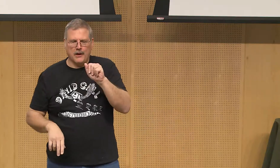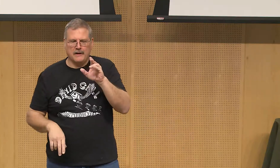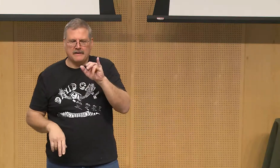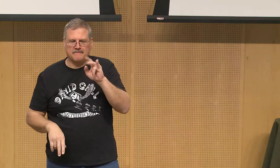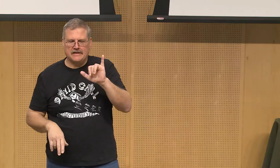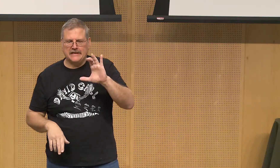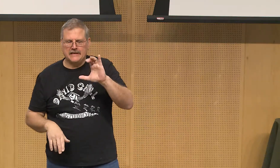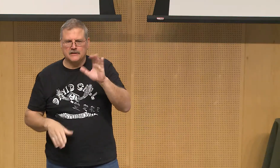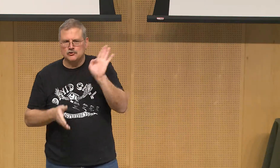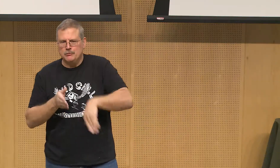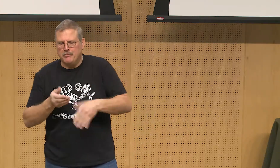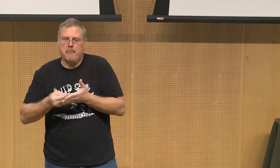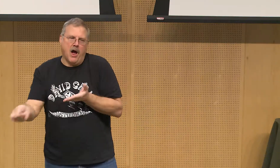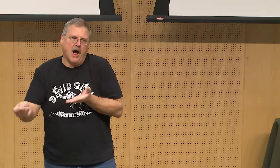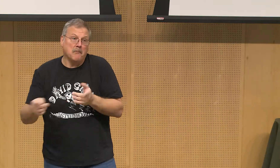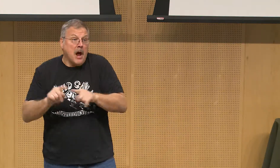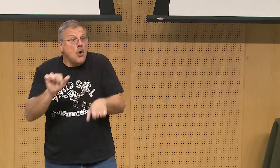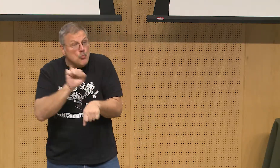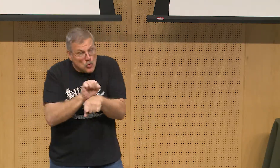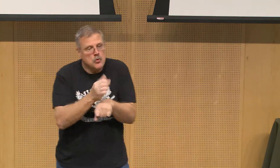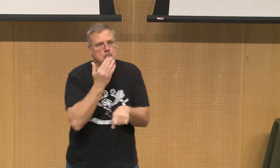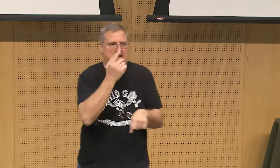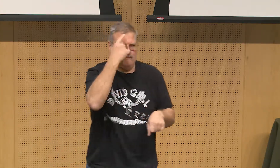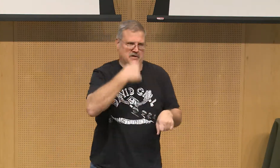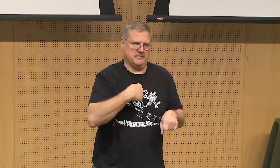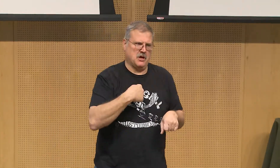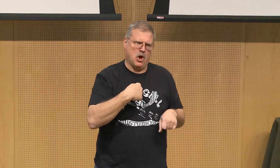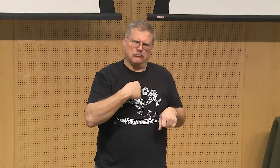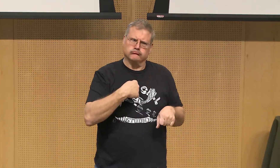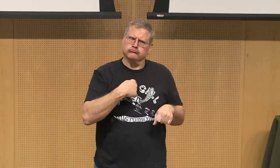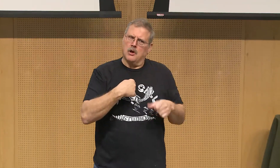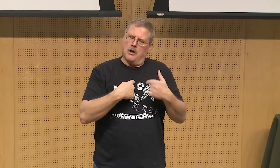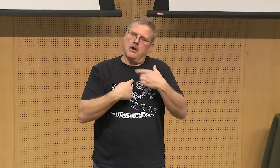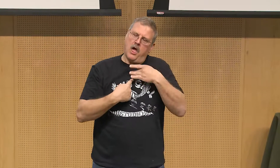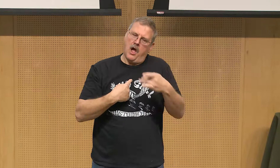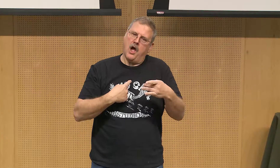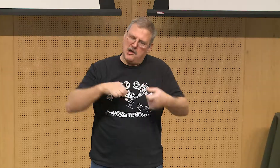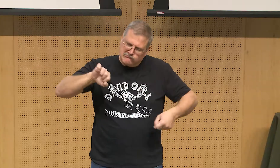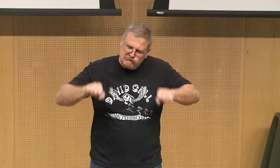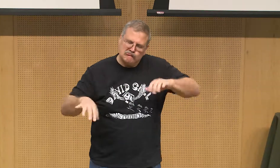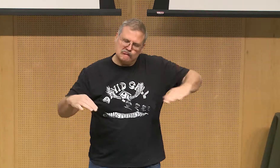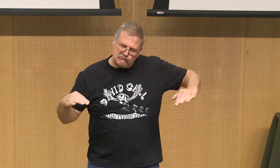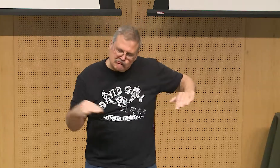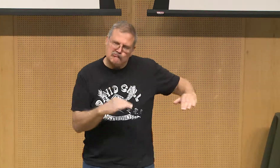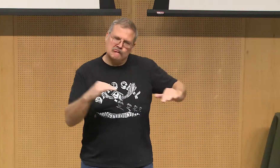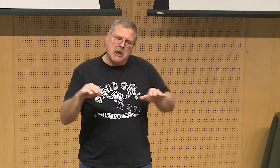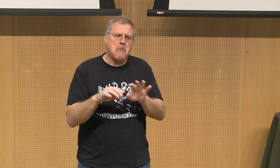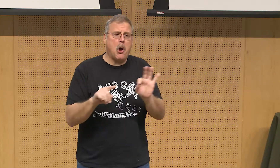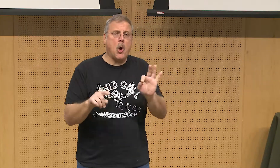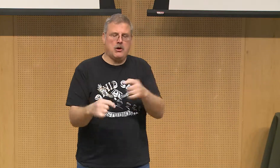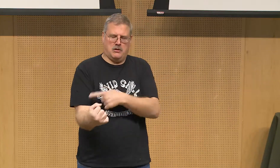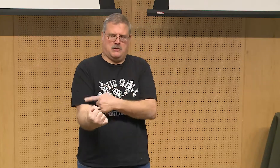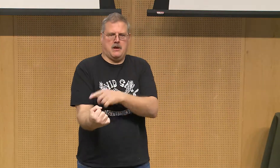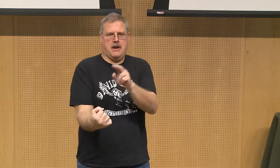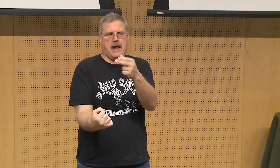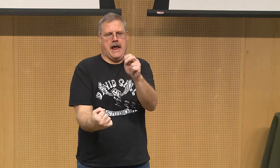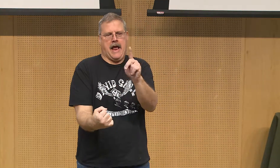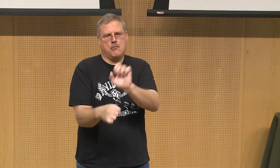It was way too expensive for me. I found the cheapest one, but it works very well for me. I actually like it. I can print quite easily.